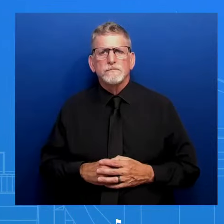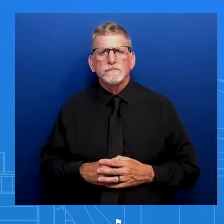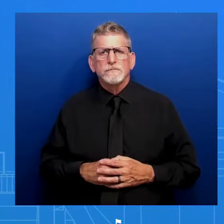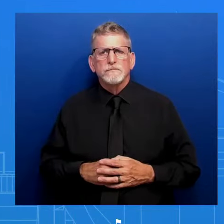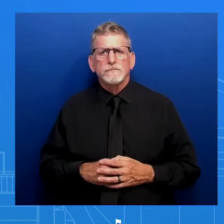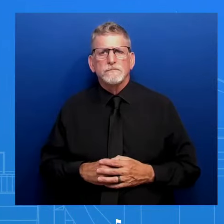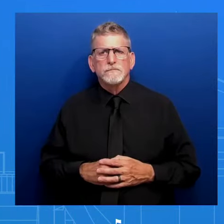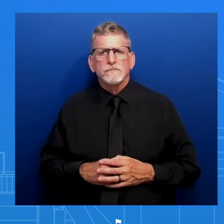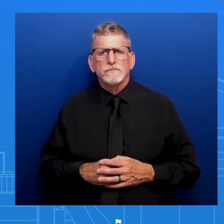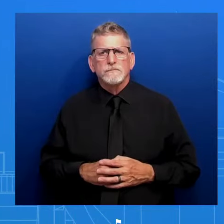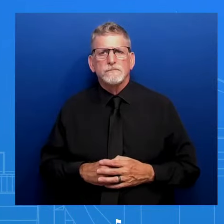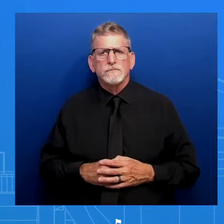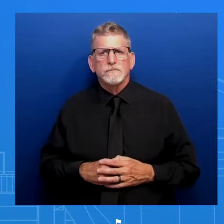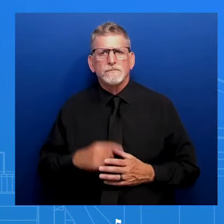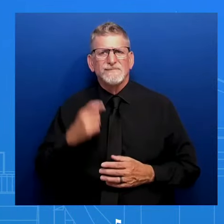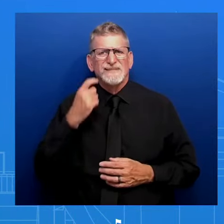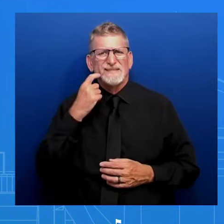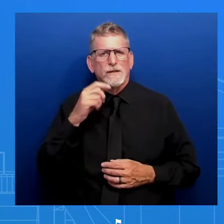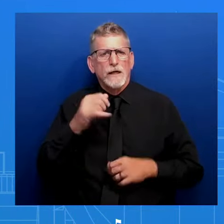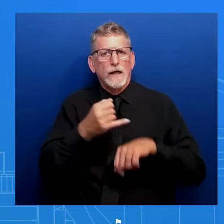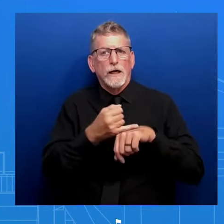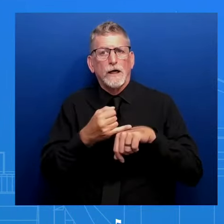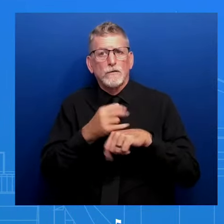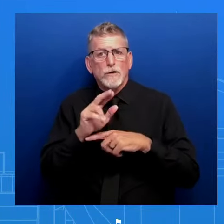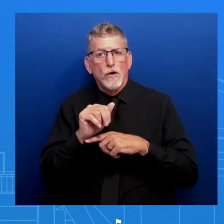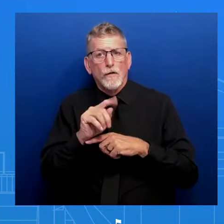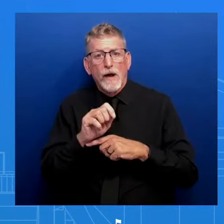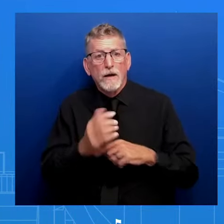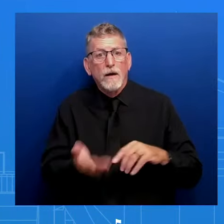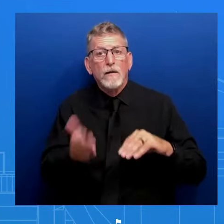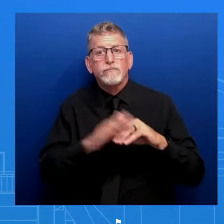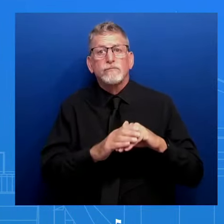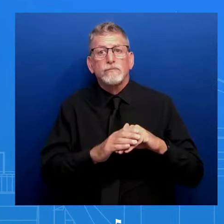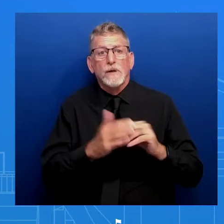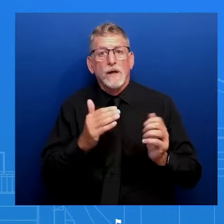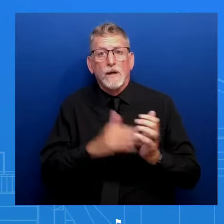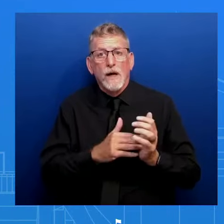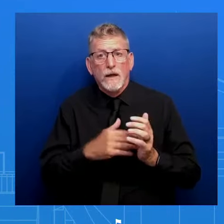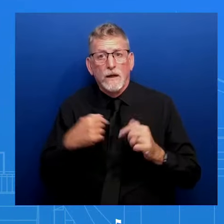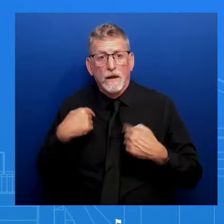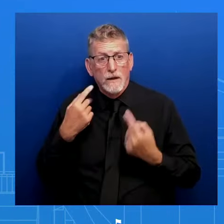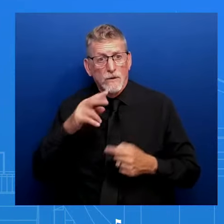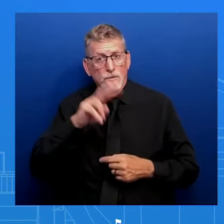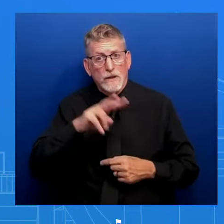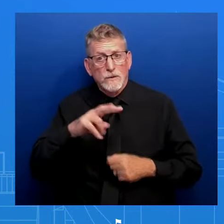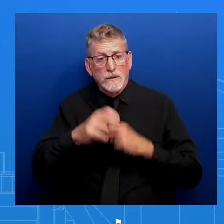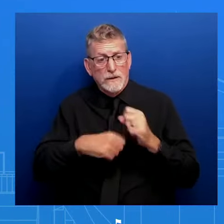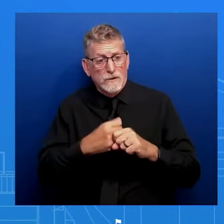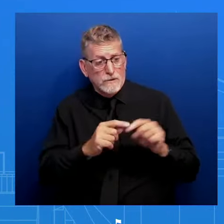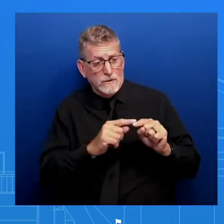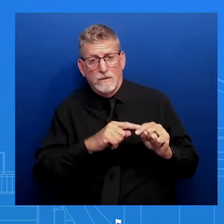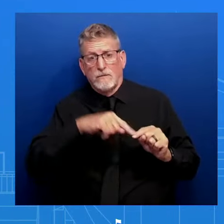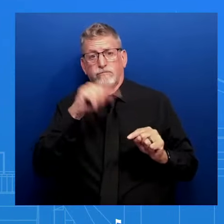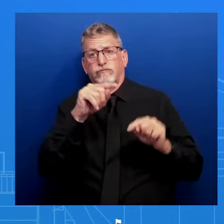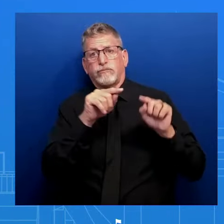Ms. Jean-Pierre: As you know, we see the Federal Reserve as being independent. We give them the space to make sure that they are able to make monetary decision.